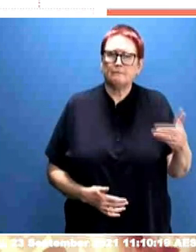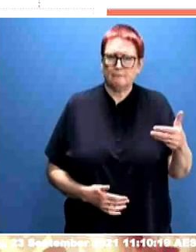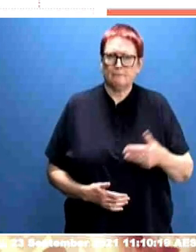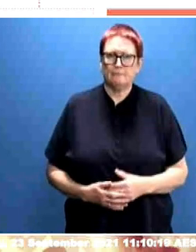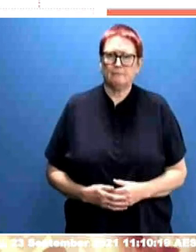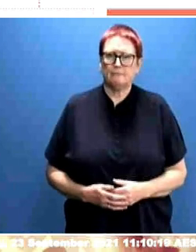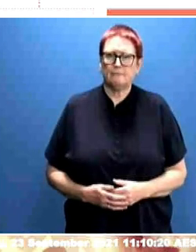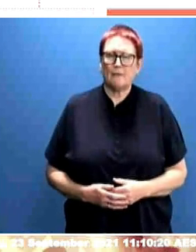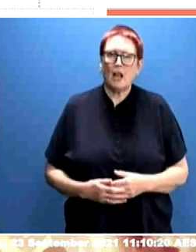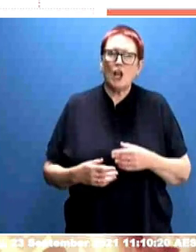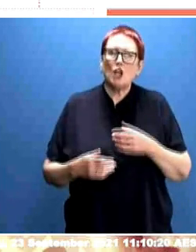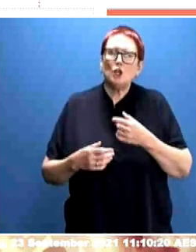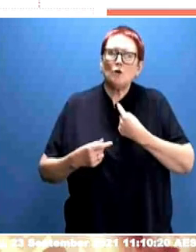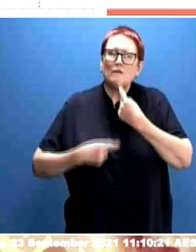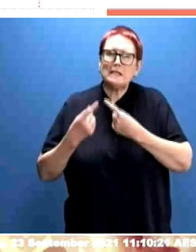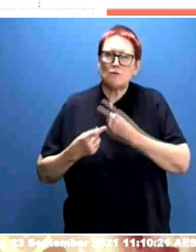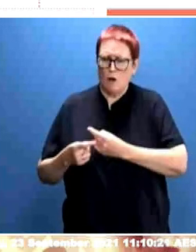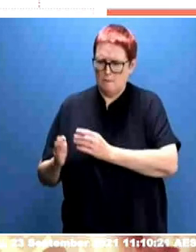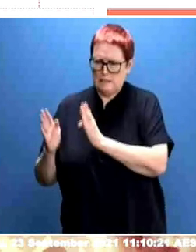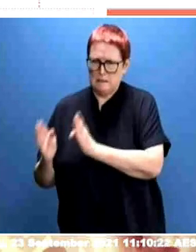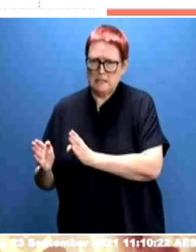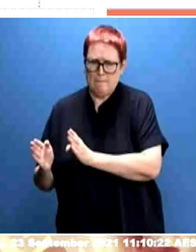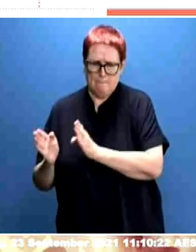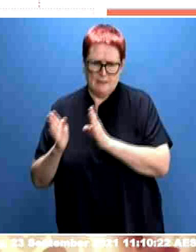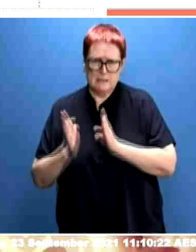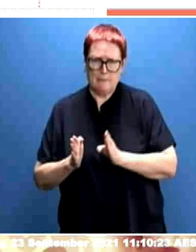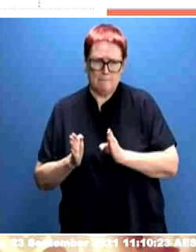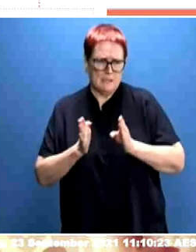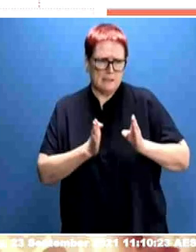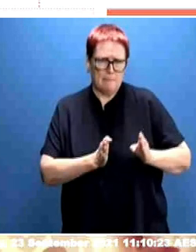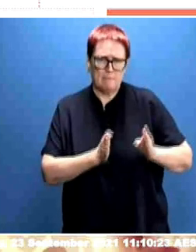ideal-world model of what might be